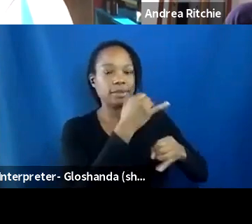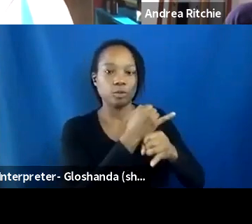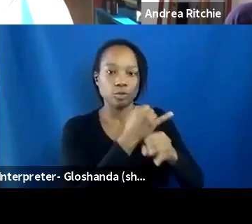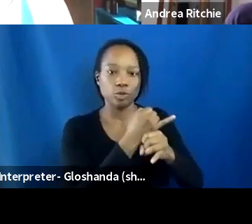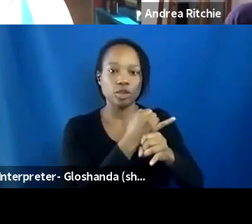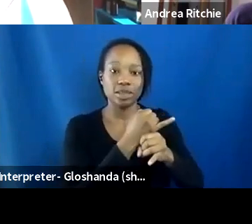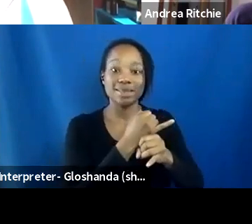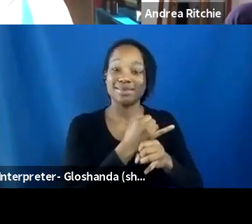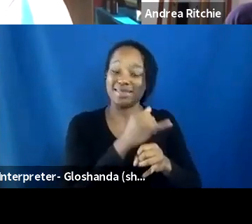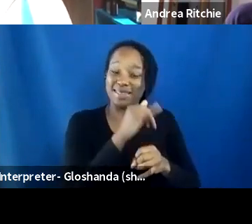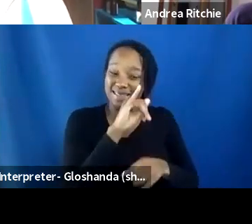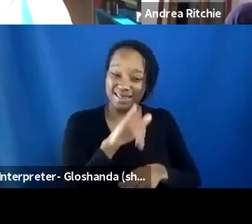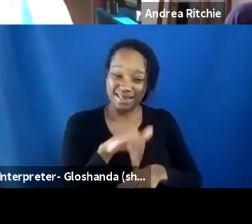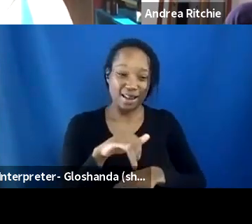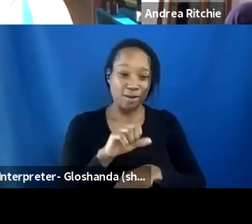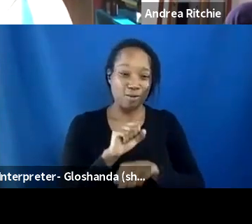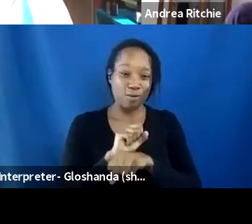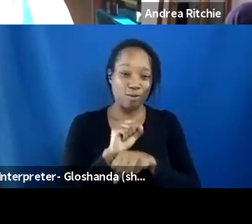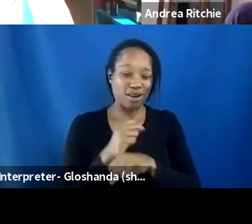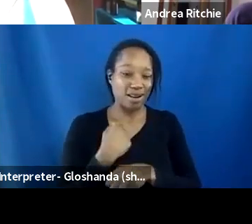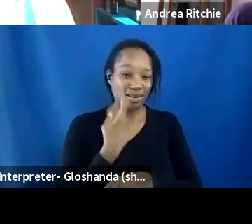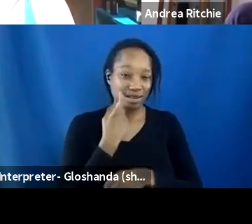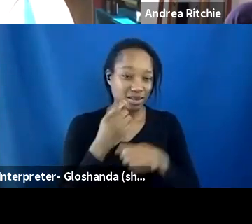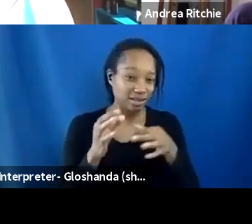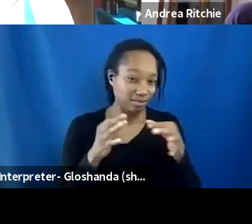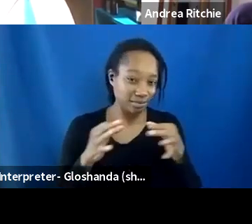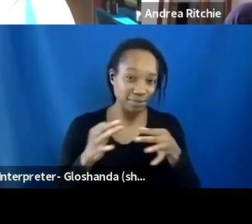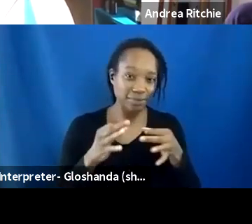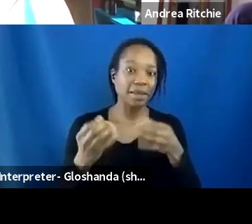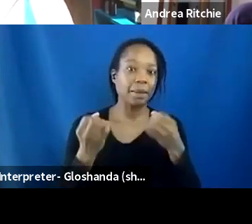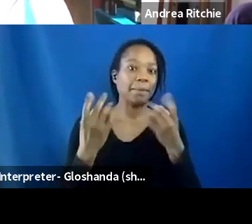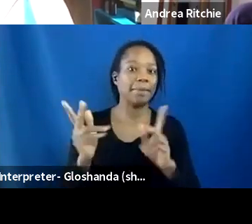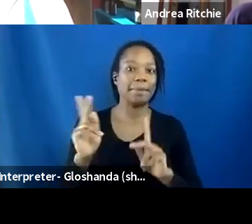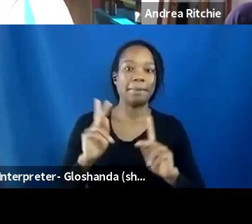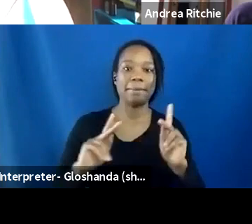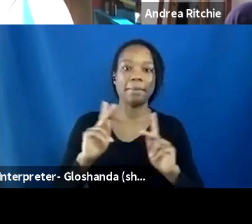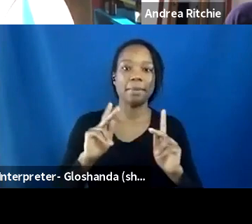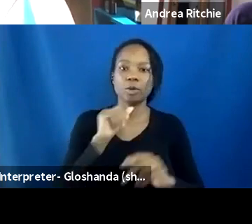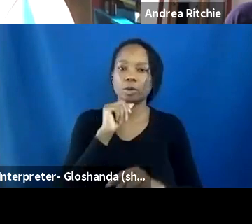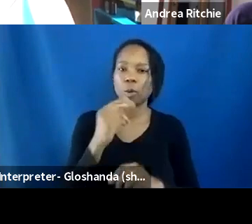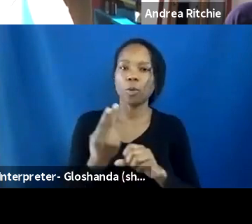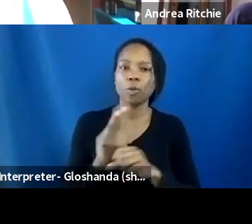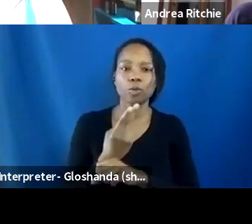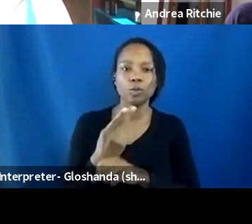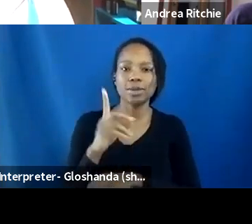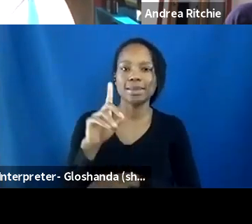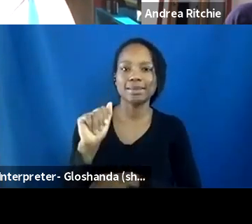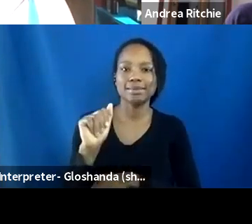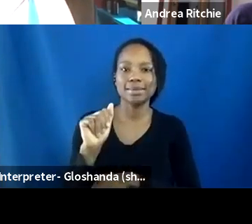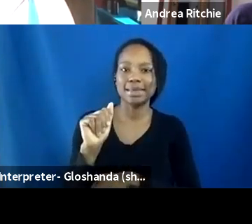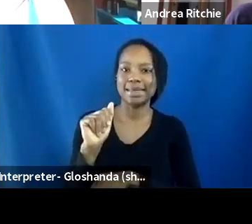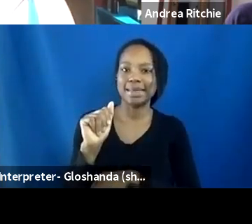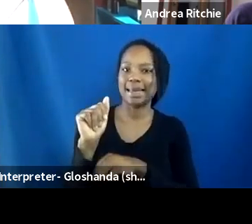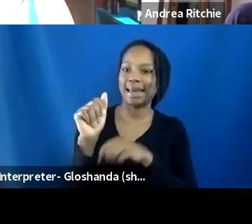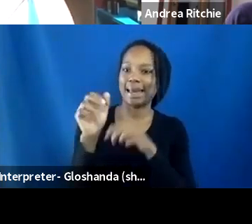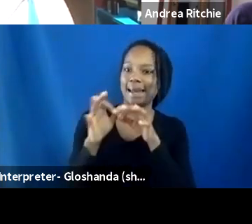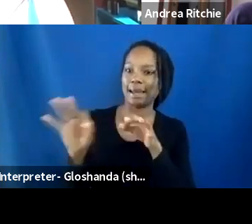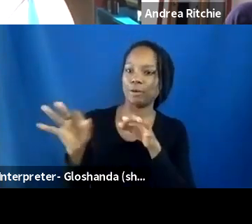many folks don't use the language of disability or neurodivergence to describe